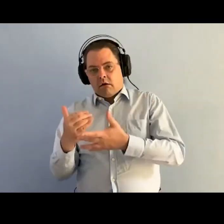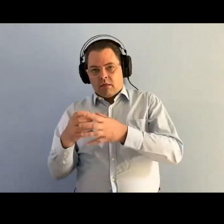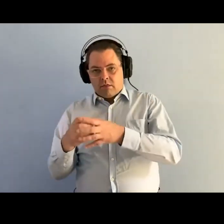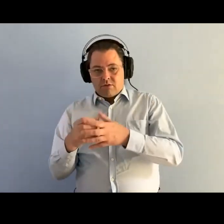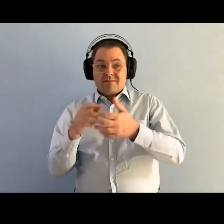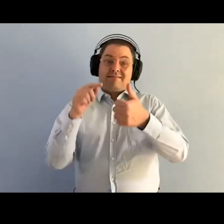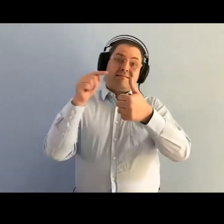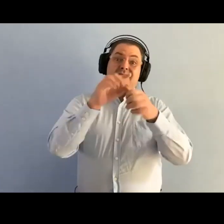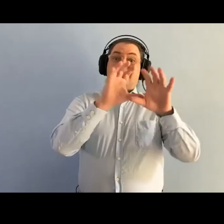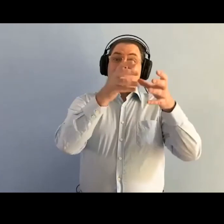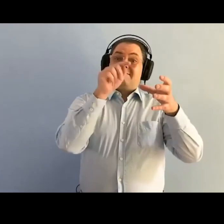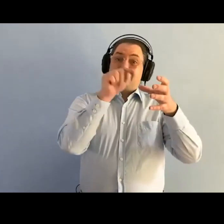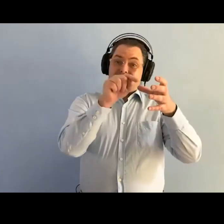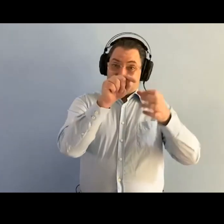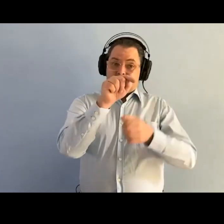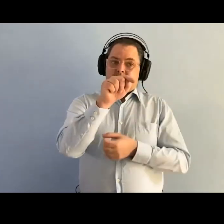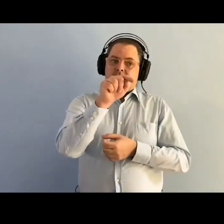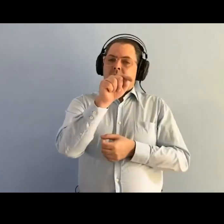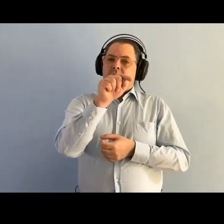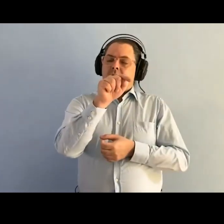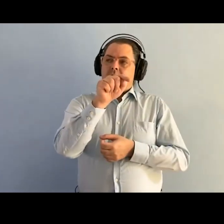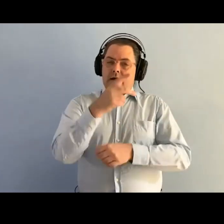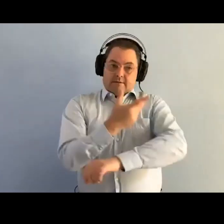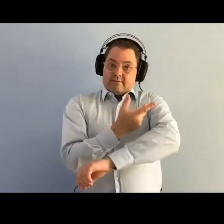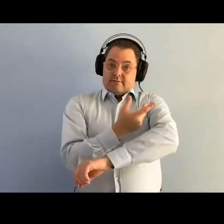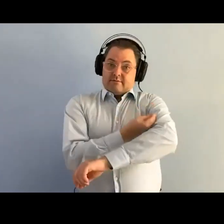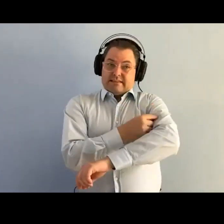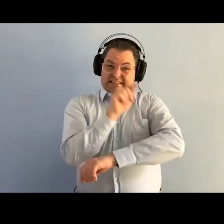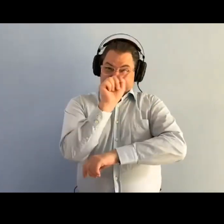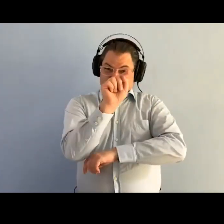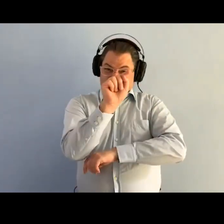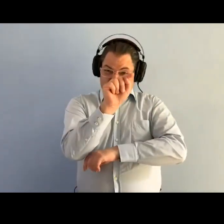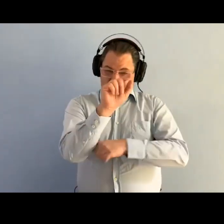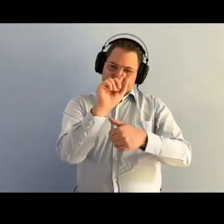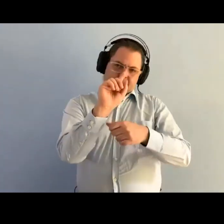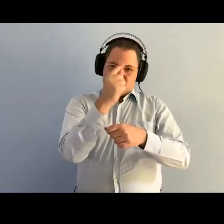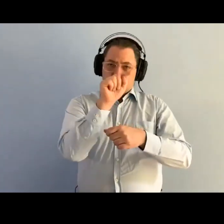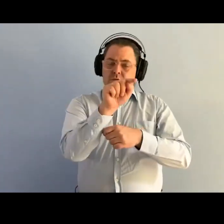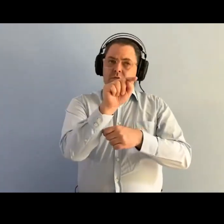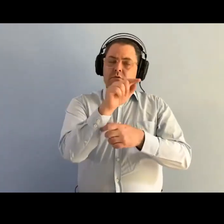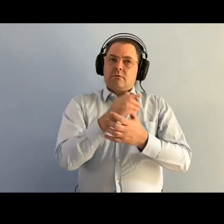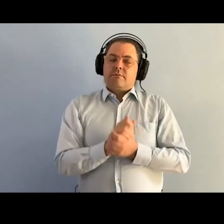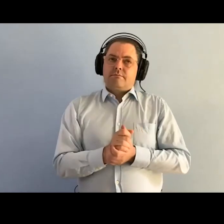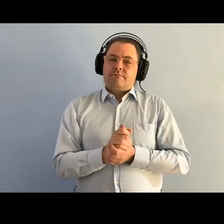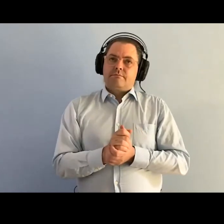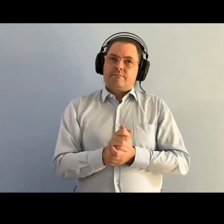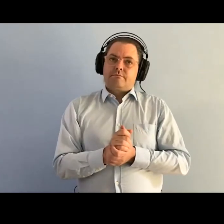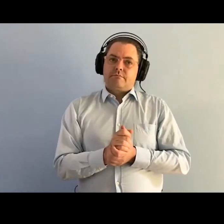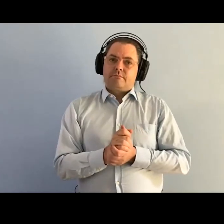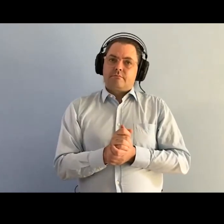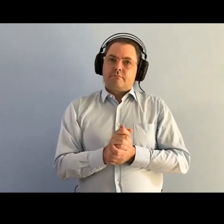prioritized, which people with certain need